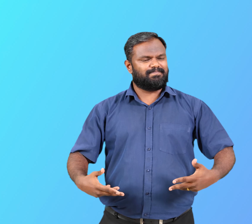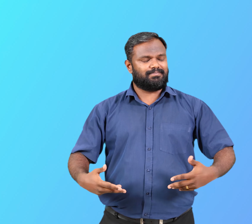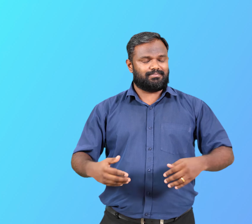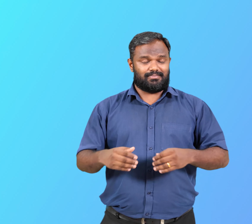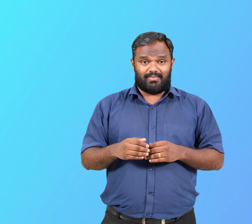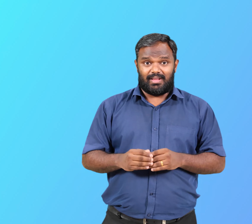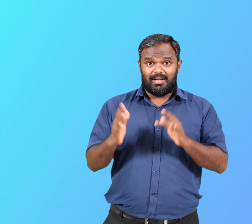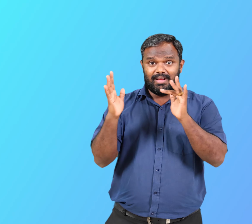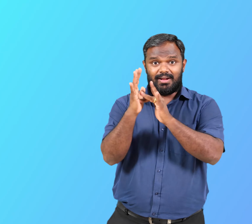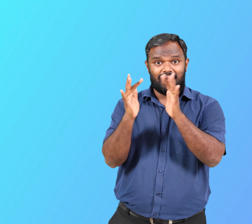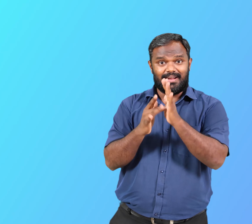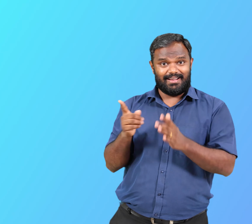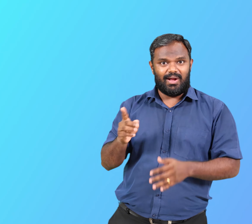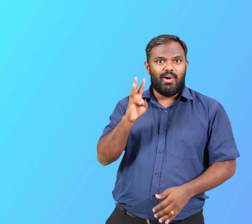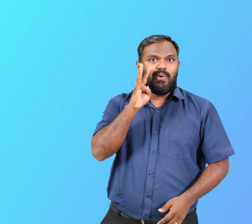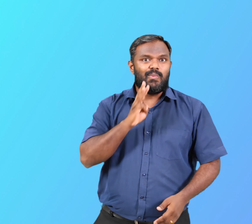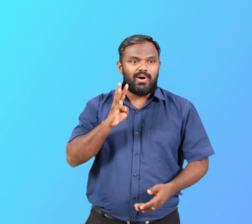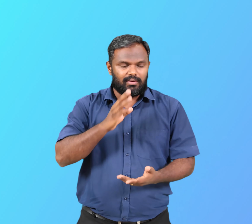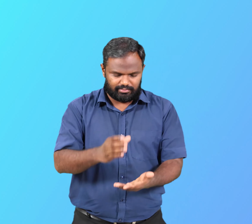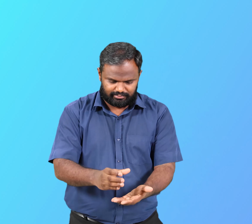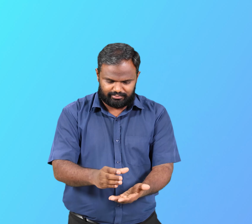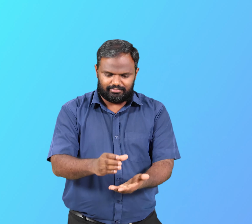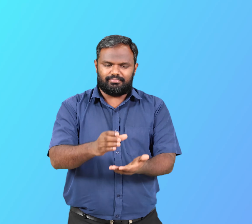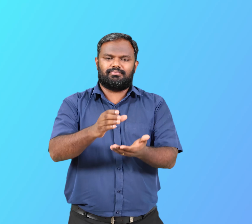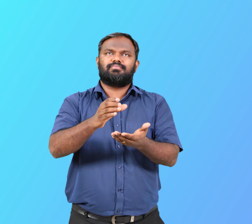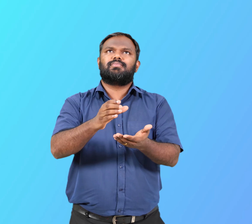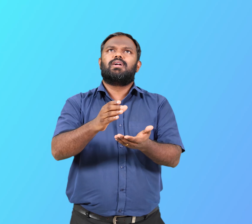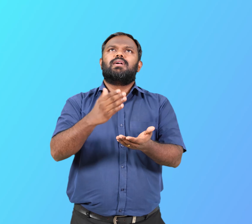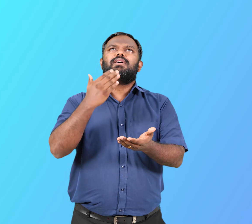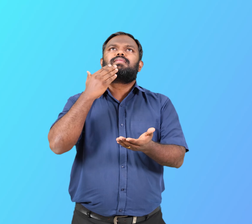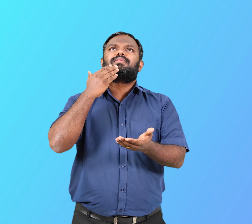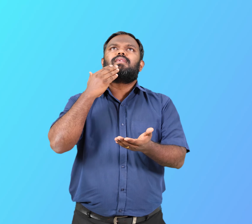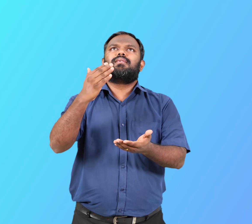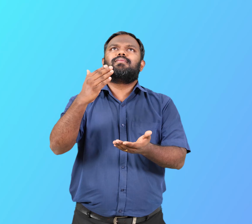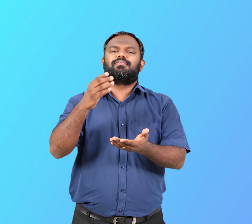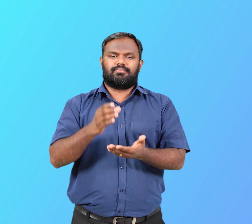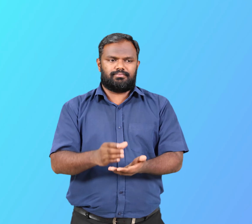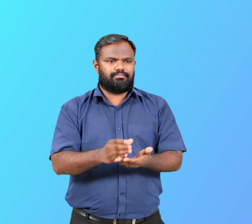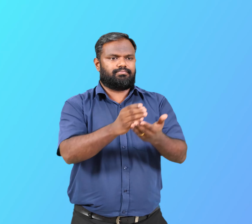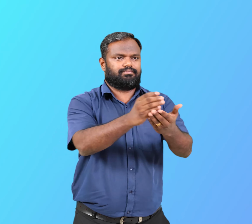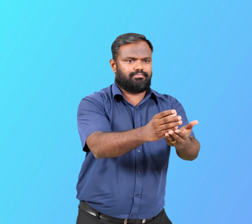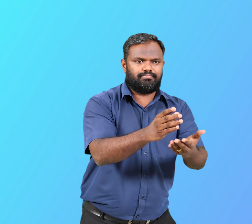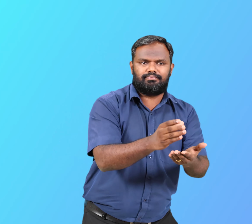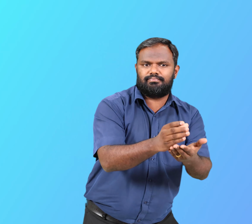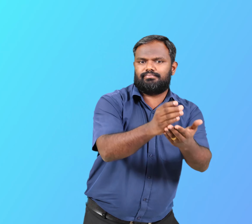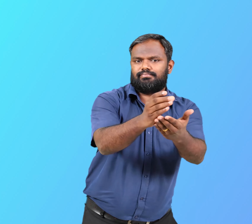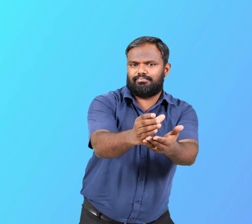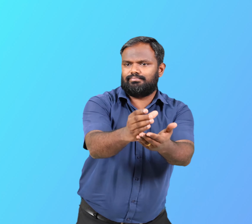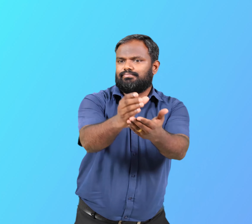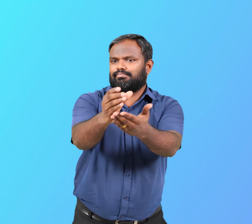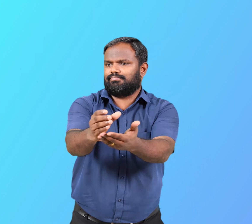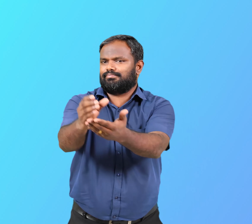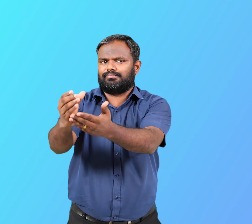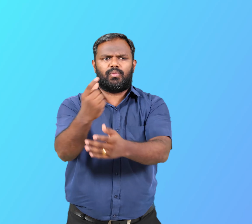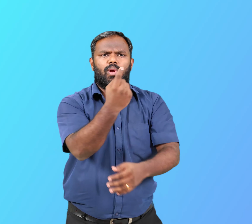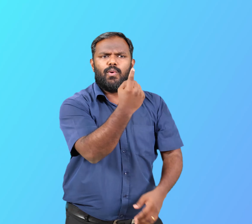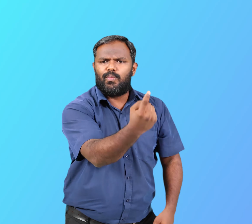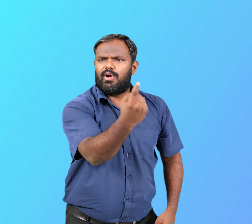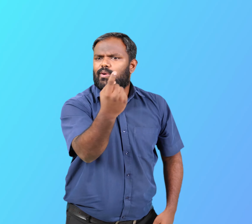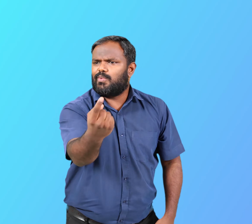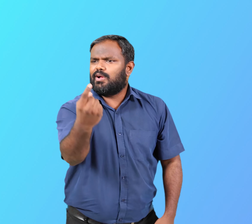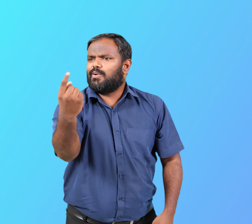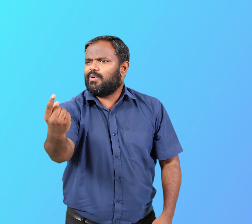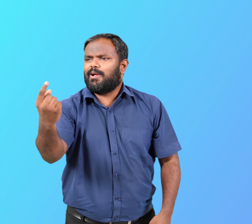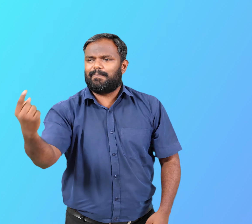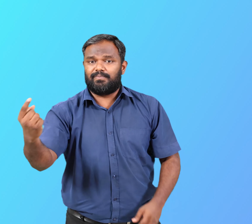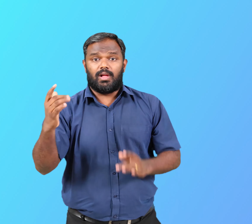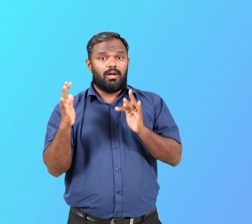Then he took a cup of wine, thanked God for it, and gave it to them. He said, “Each one of you drink some of it.